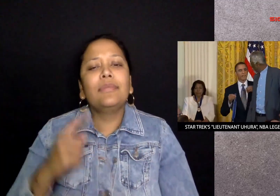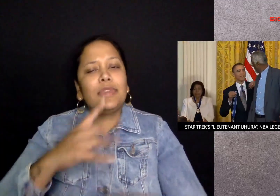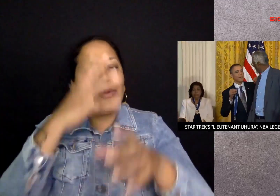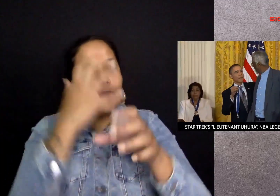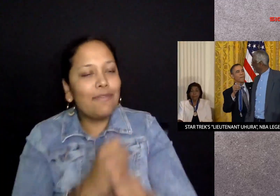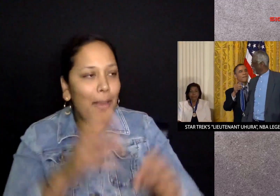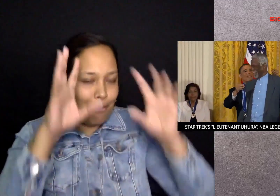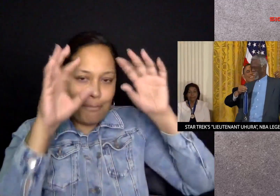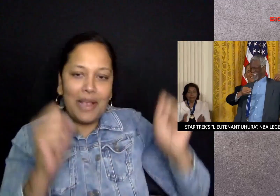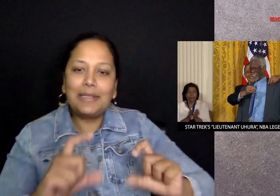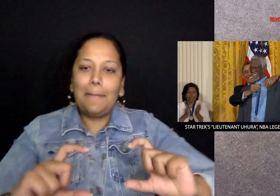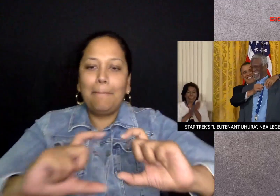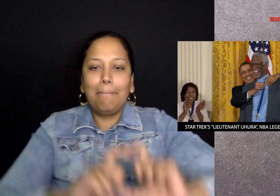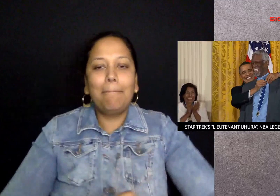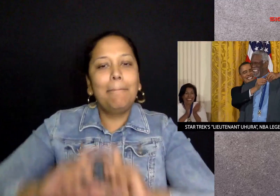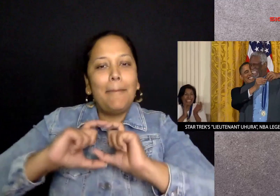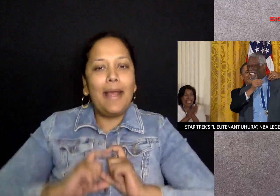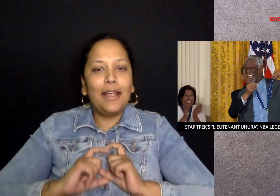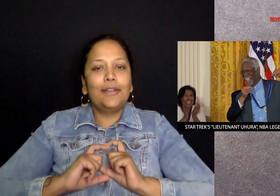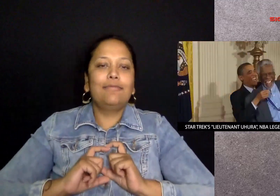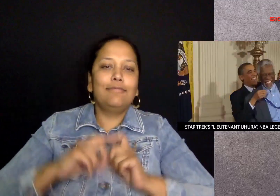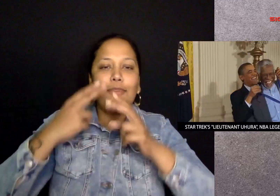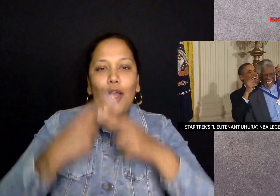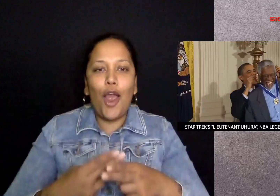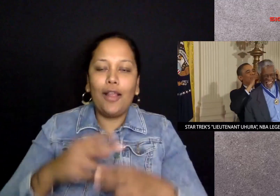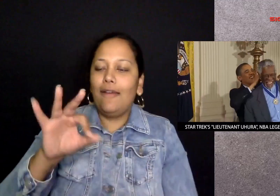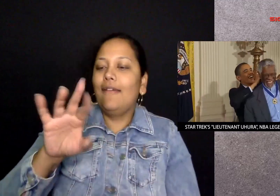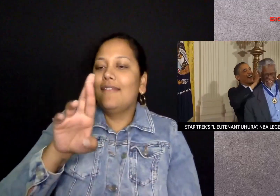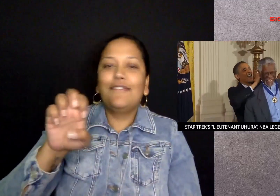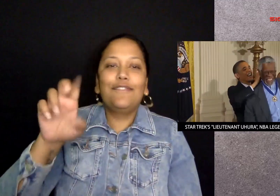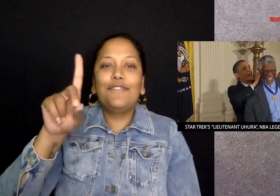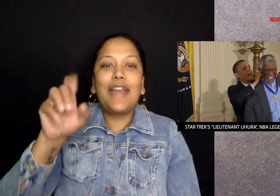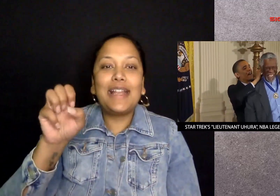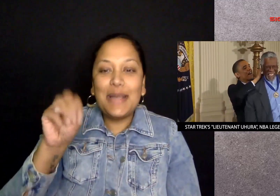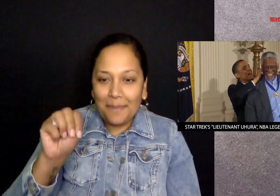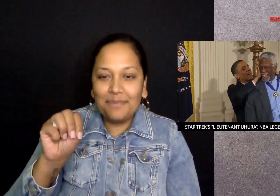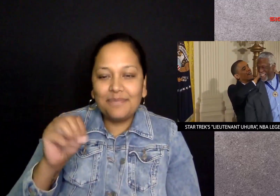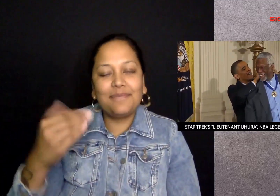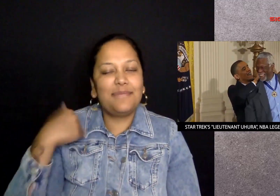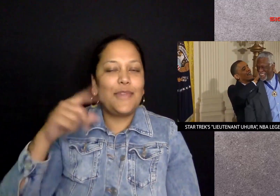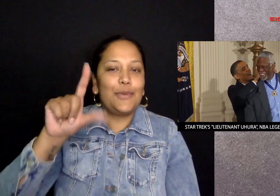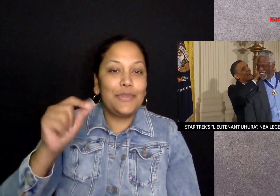black head coach to win a championship he received the presidential medal of freedom